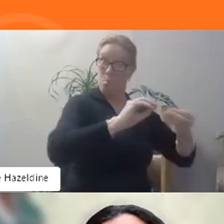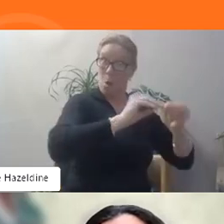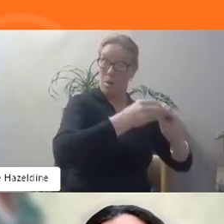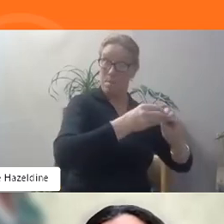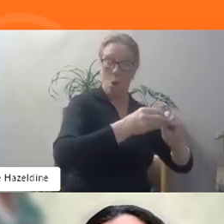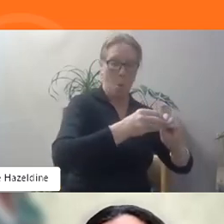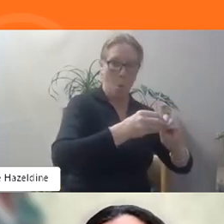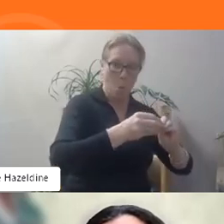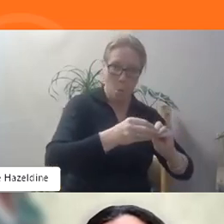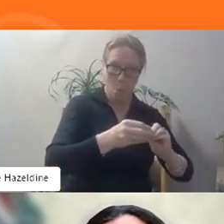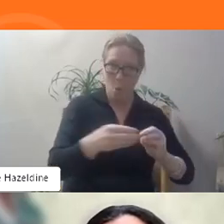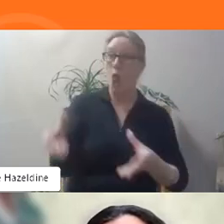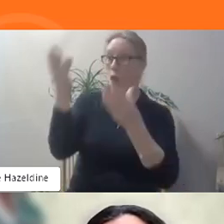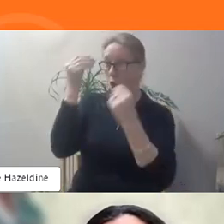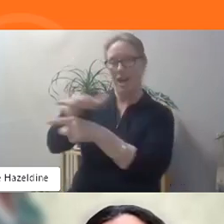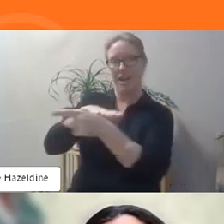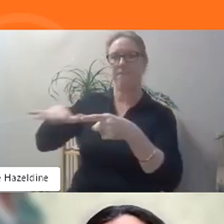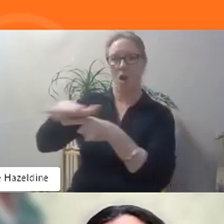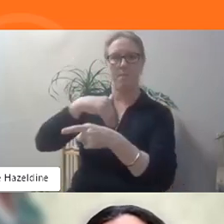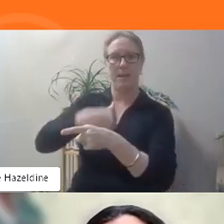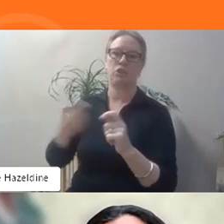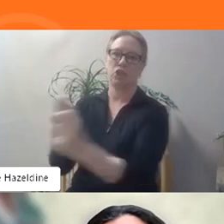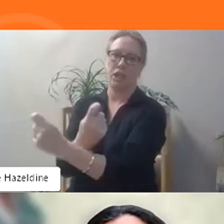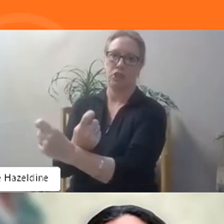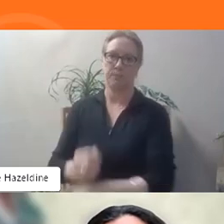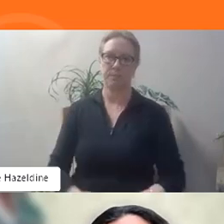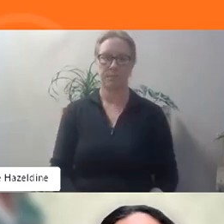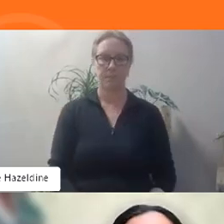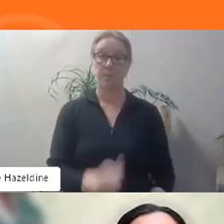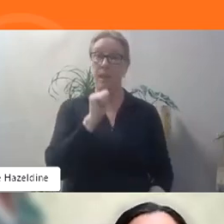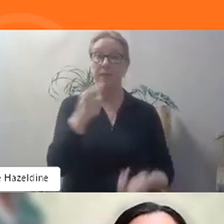learning environment needs to change. If teachers understand that learning